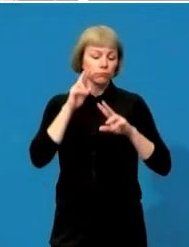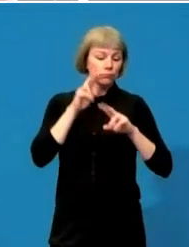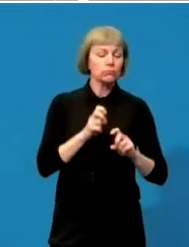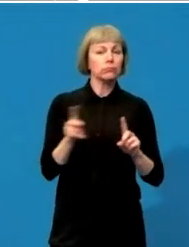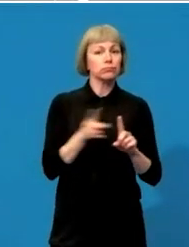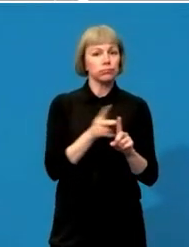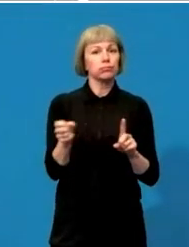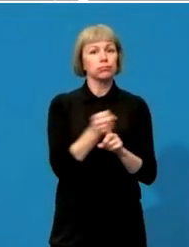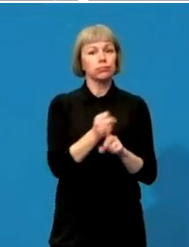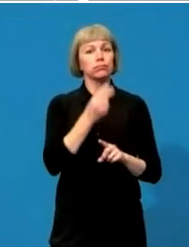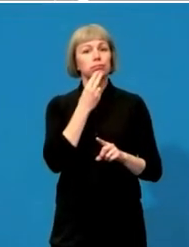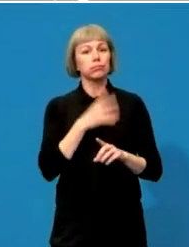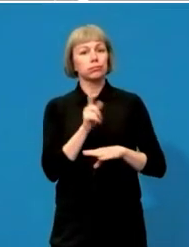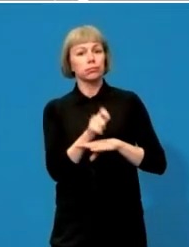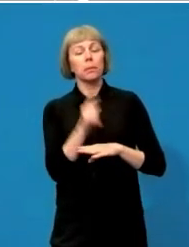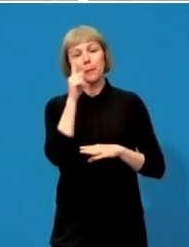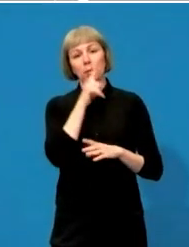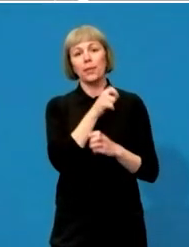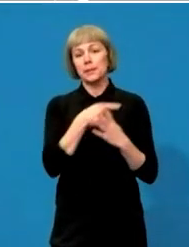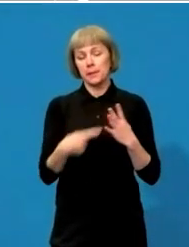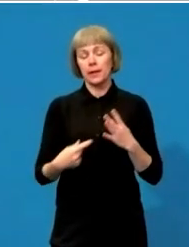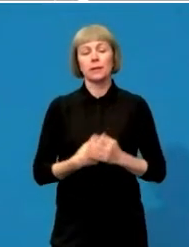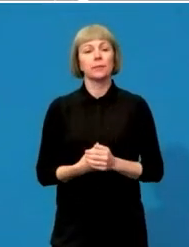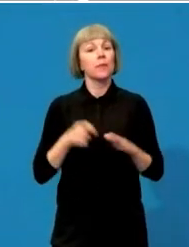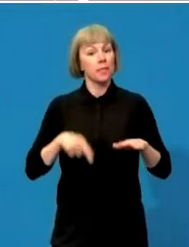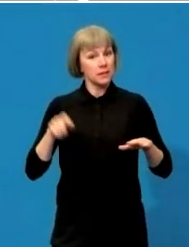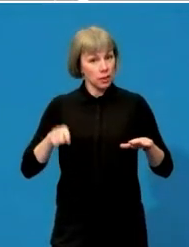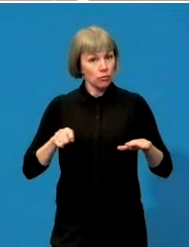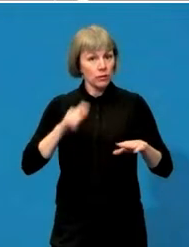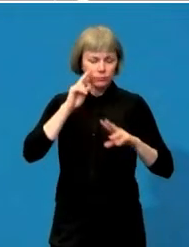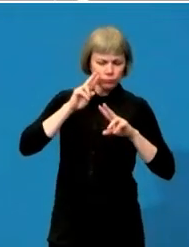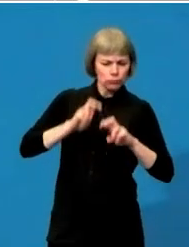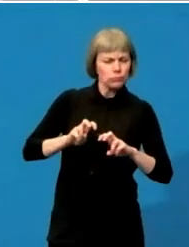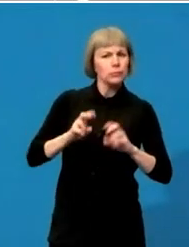And at this hearing, we are examining the operation of the NDIS for First Nations